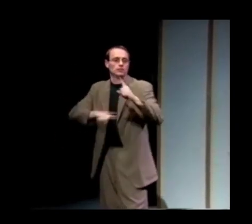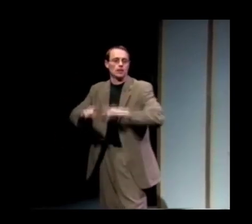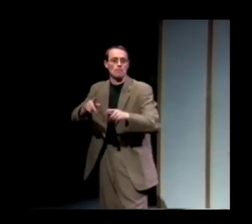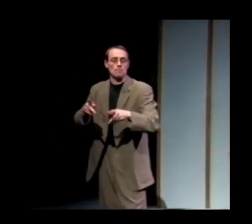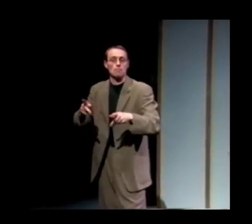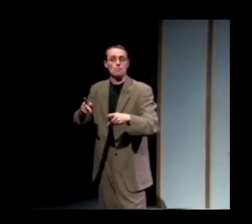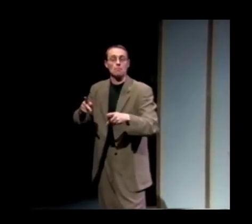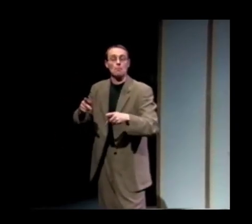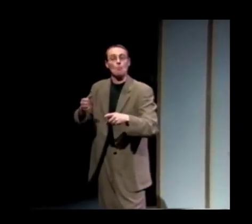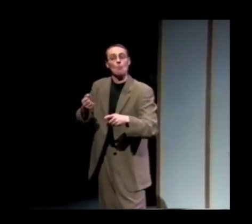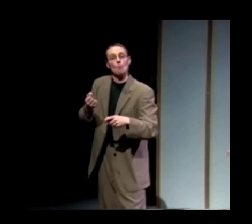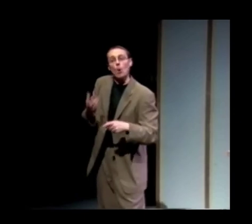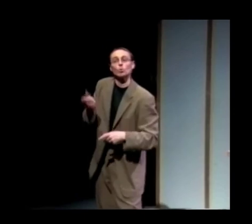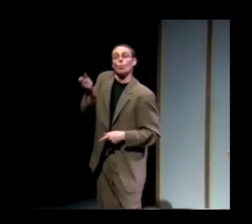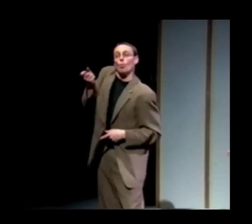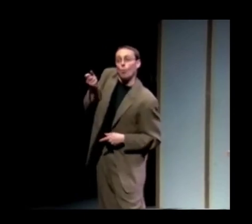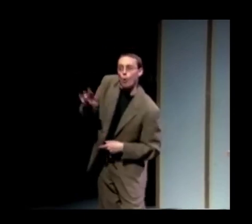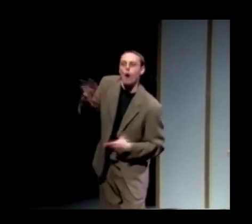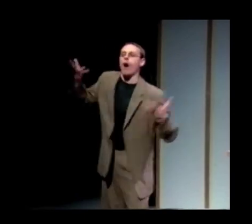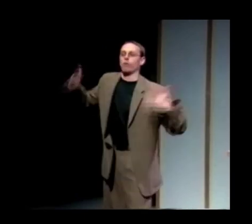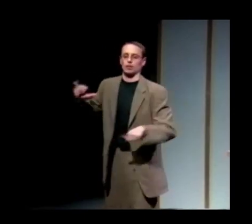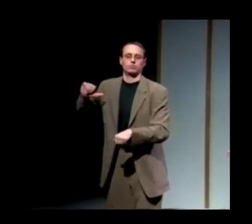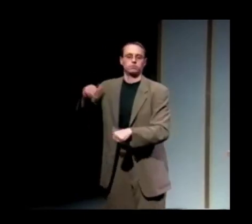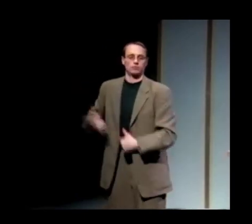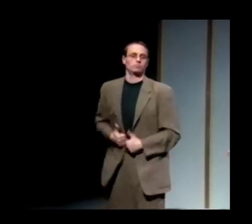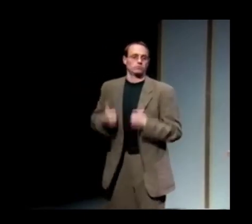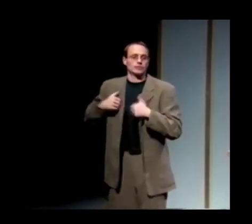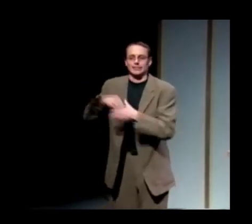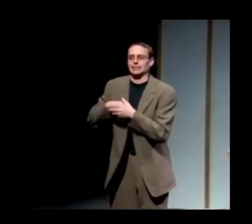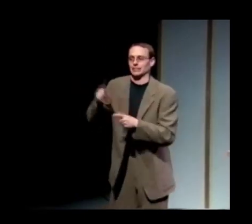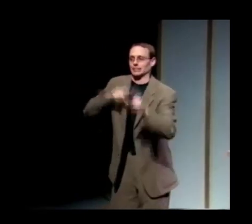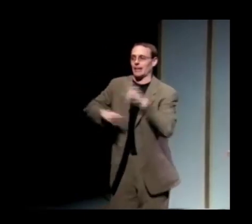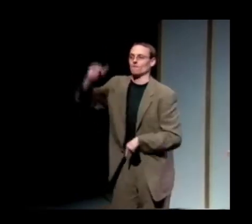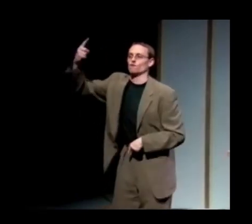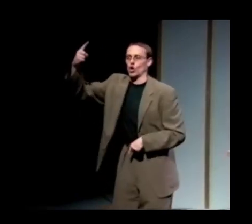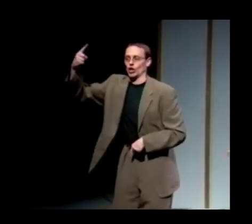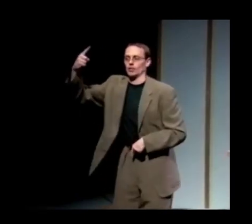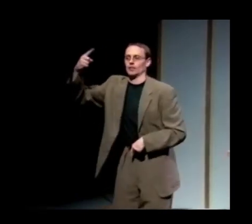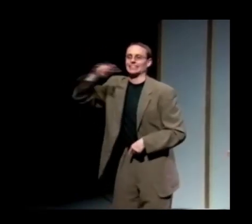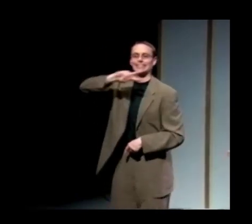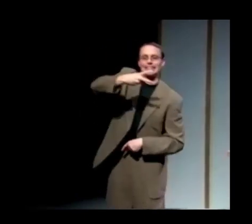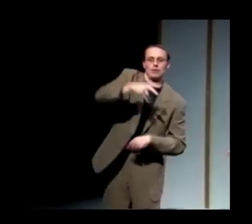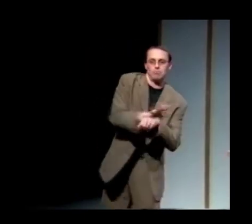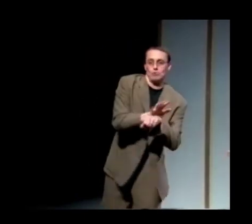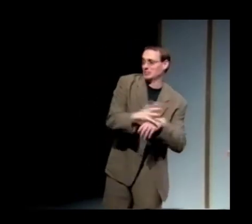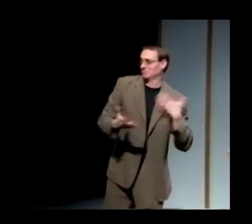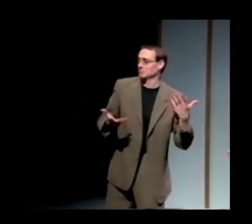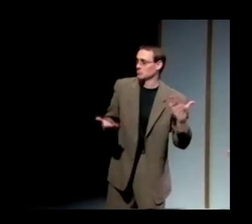AND THE TECHNOLOGY IS INFLUENCING SIGN LANGUAGE. I DON'T EVEN KNOW IF THAT'S ALREADY IN SIGN LANGUAGE